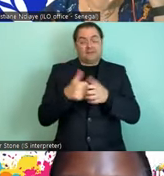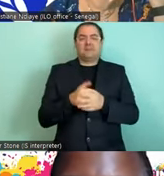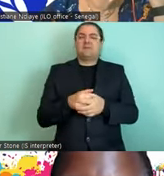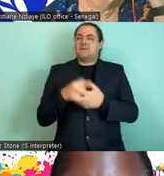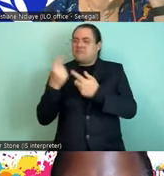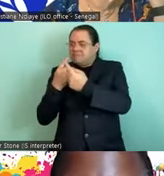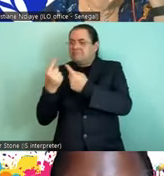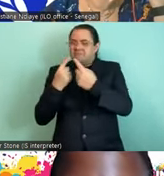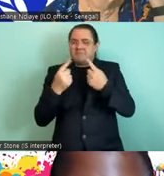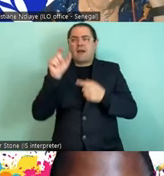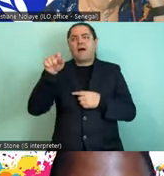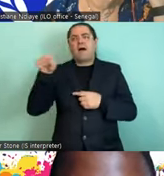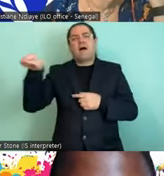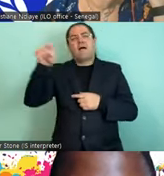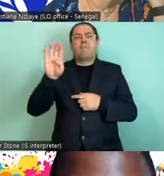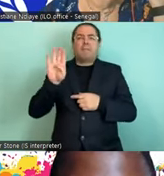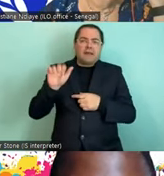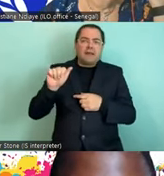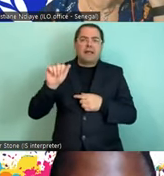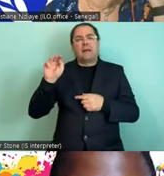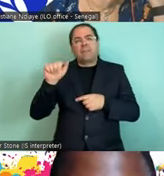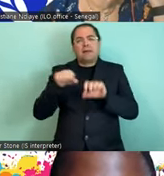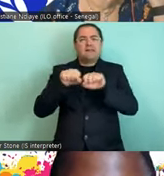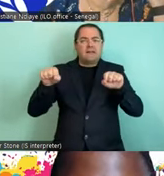graduates with disabilities about our workplace make program.